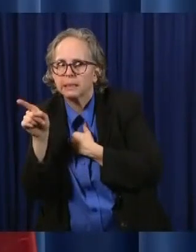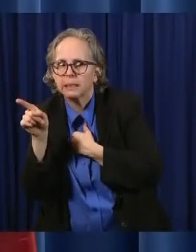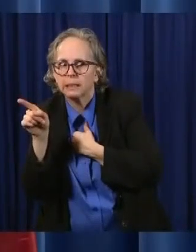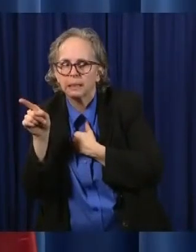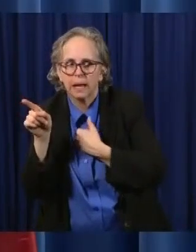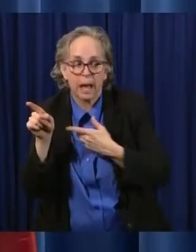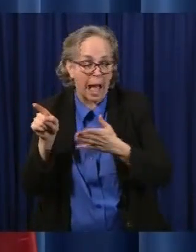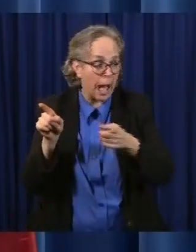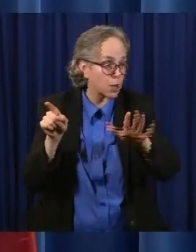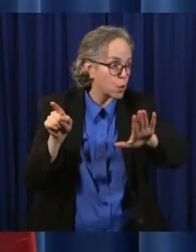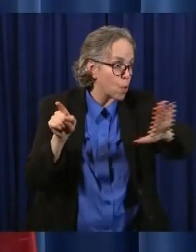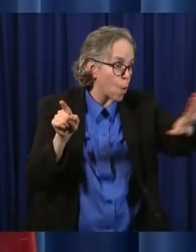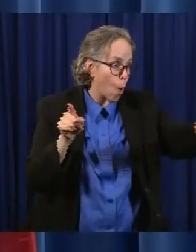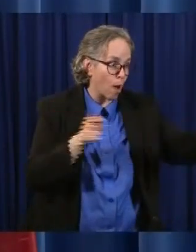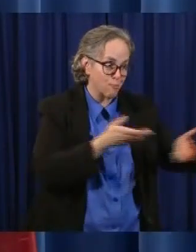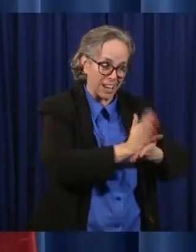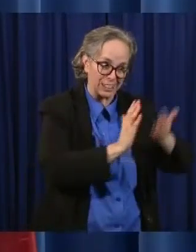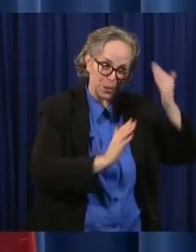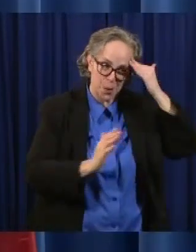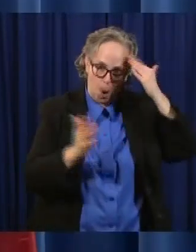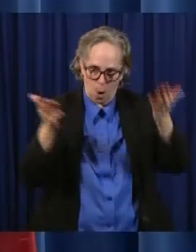WE HAVE TO BALANCE BOTH OF